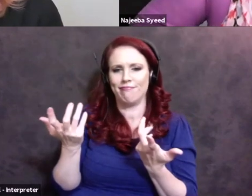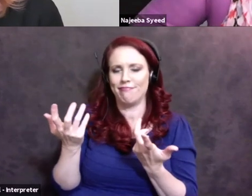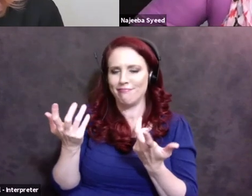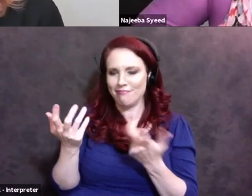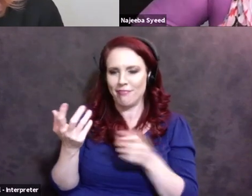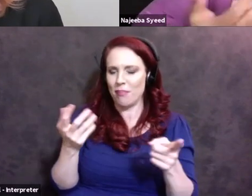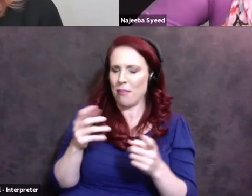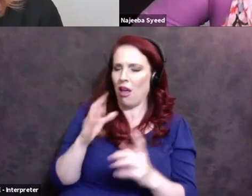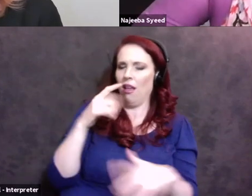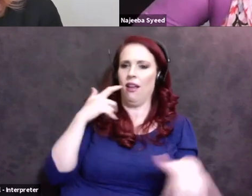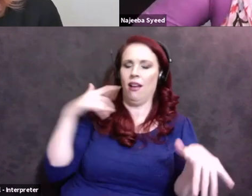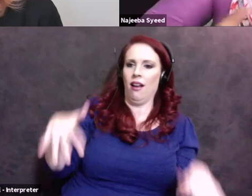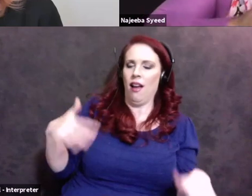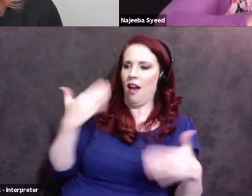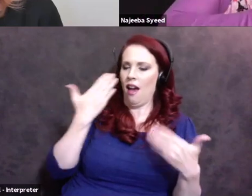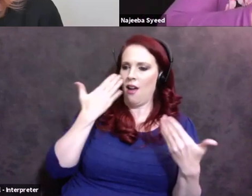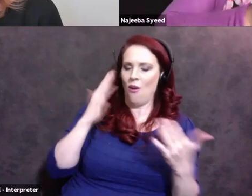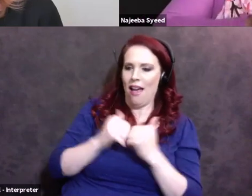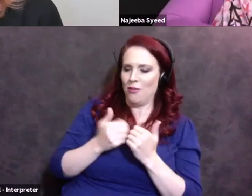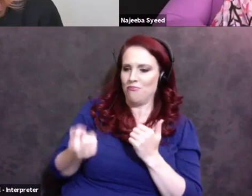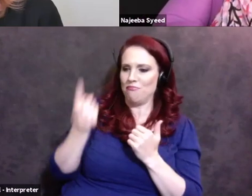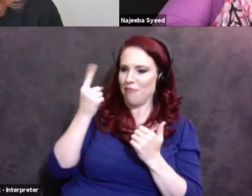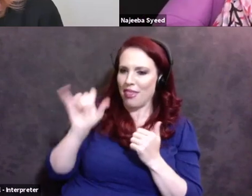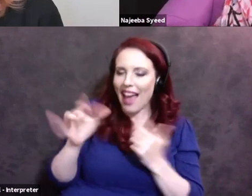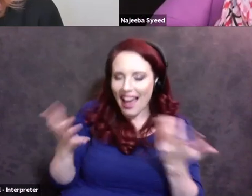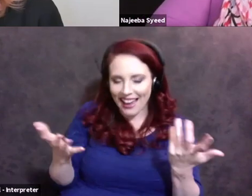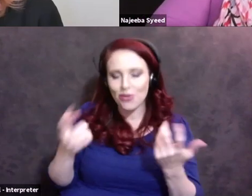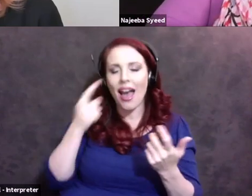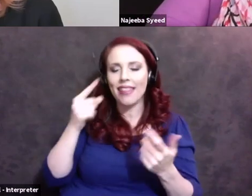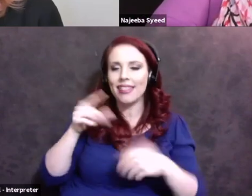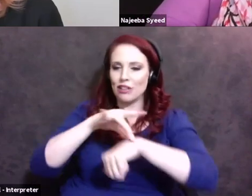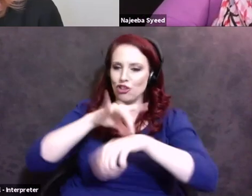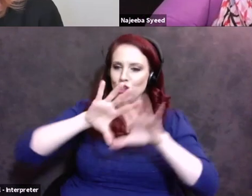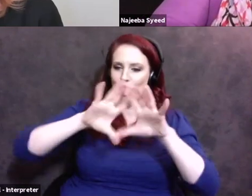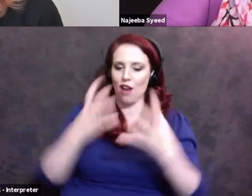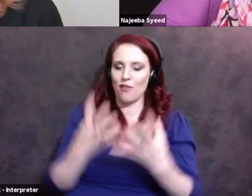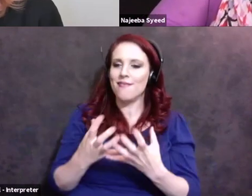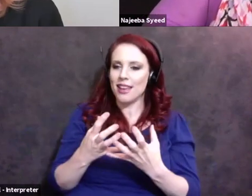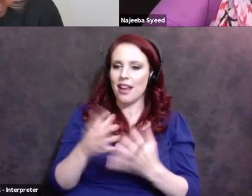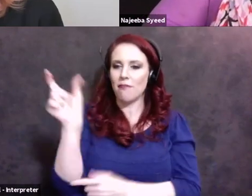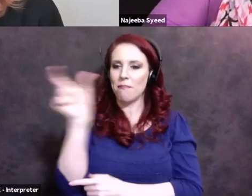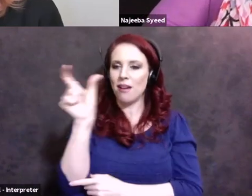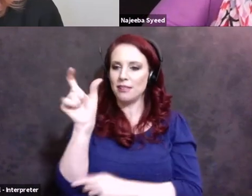They don't even know how to get to that point. I think the geography of Muslim identity and as we know in the United States, one of the